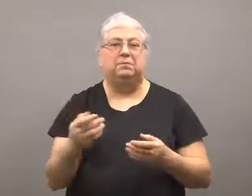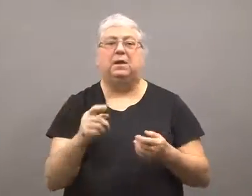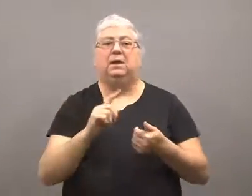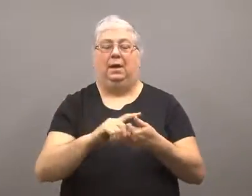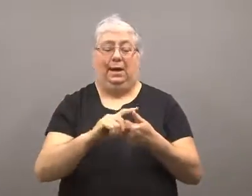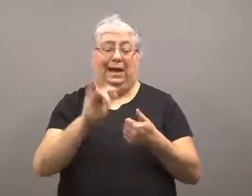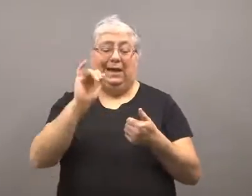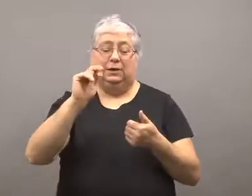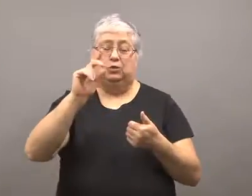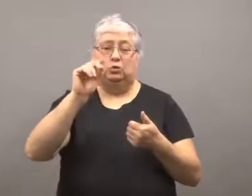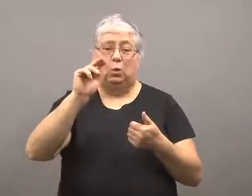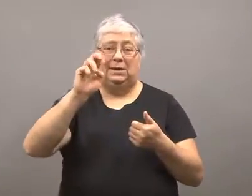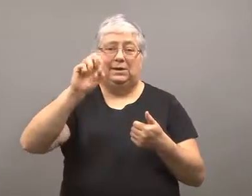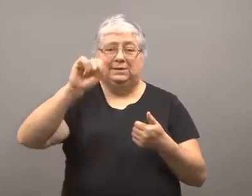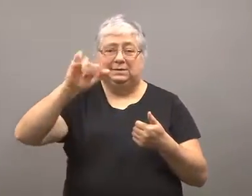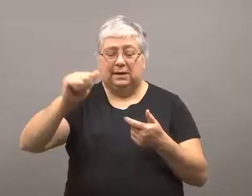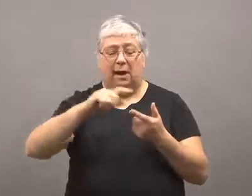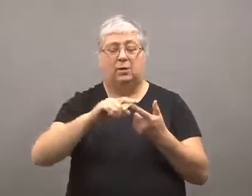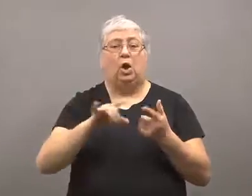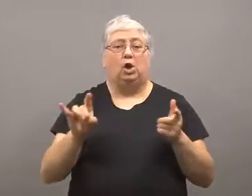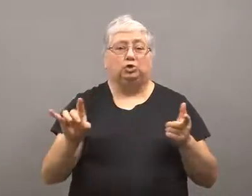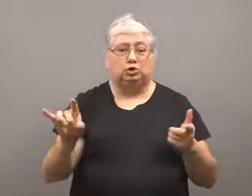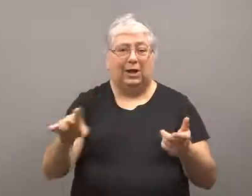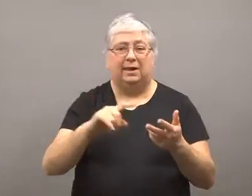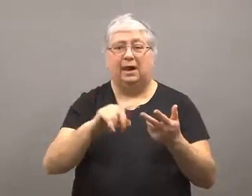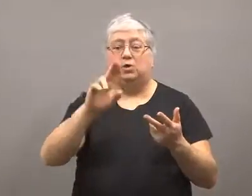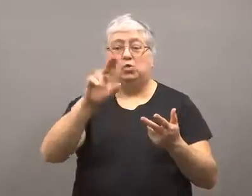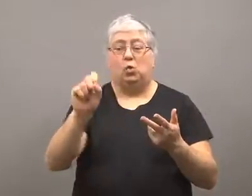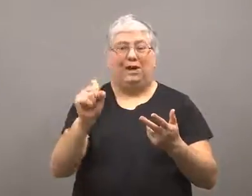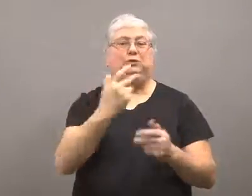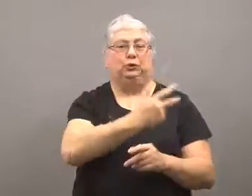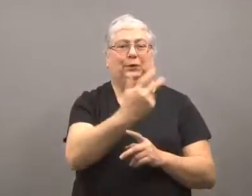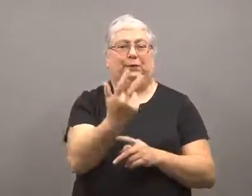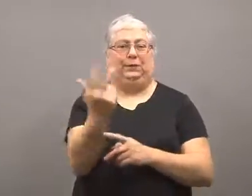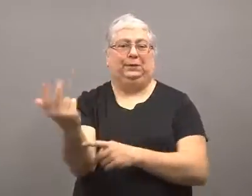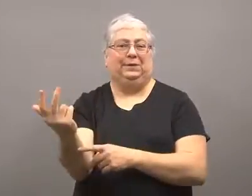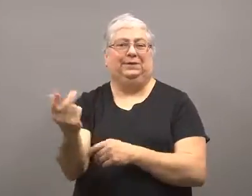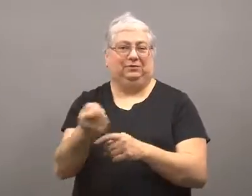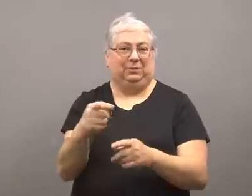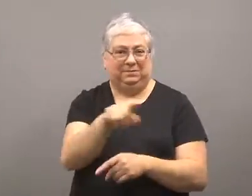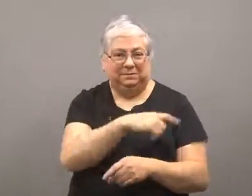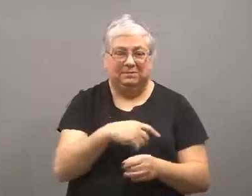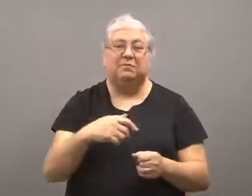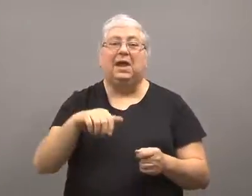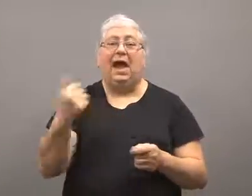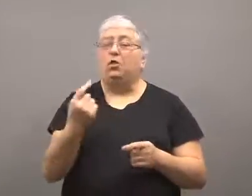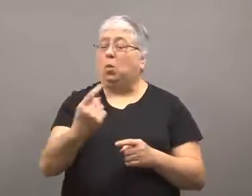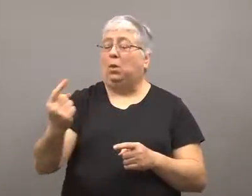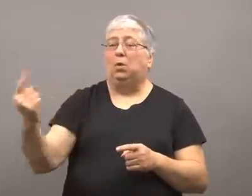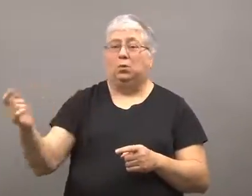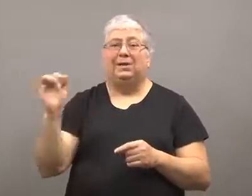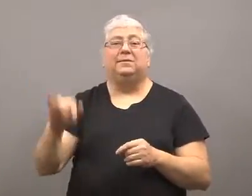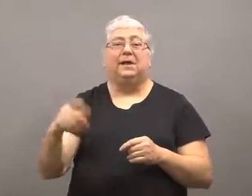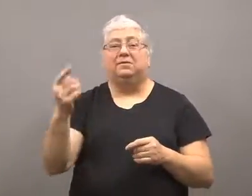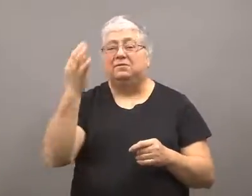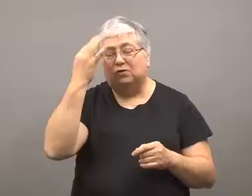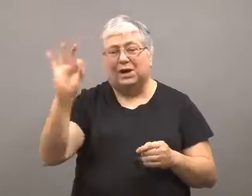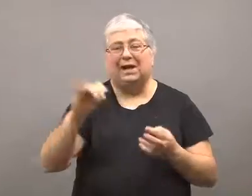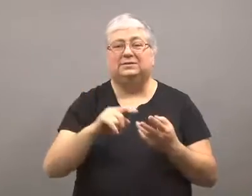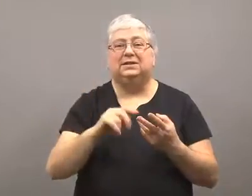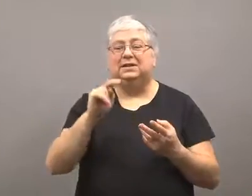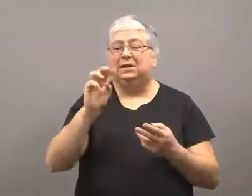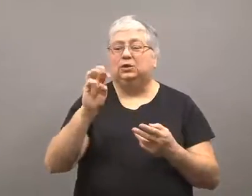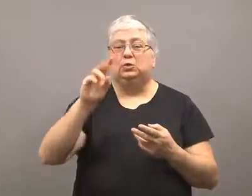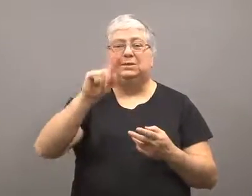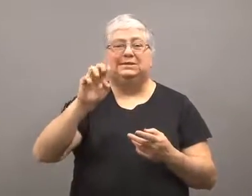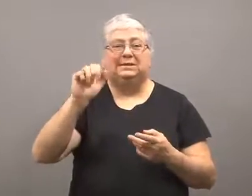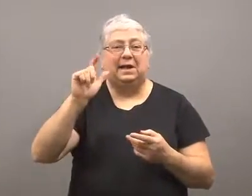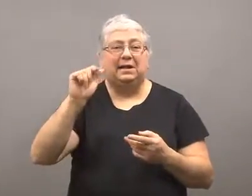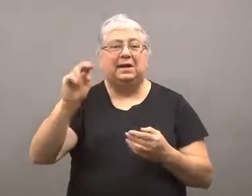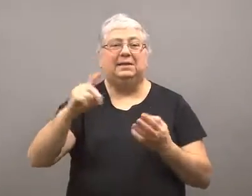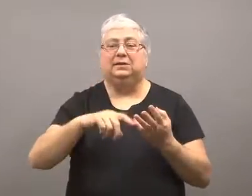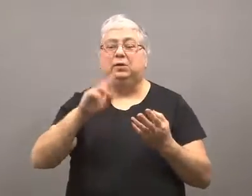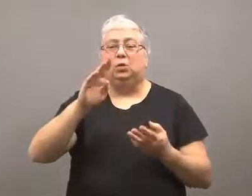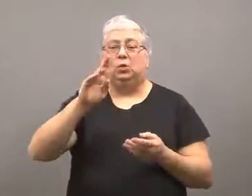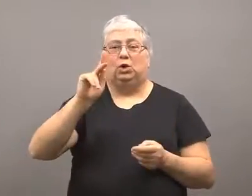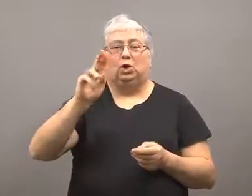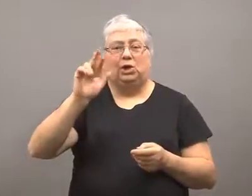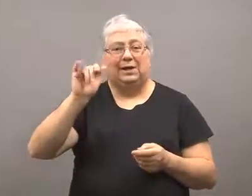Indonesia, Australia and the United States each had three passengers.